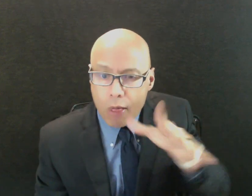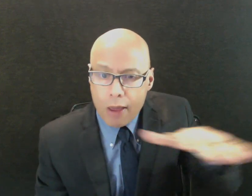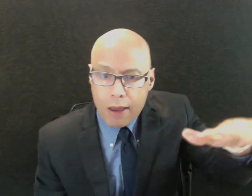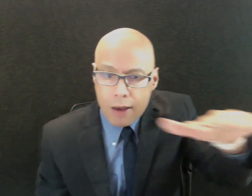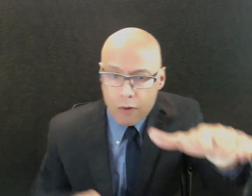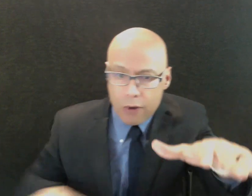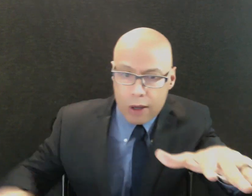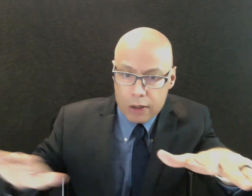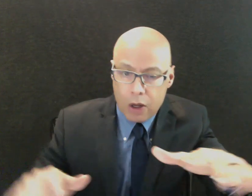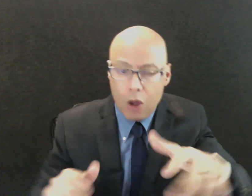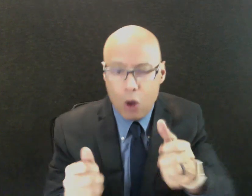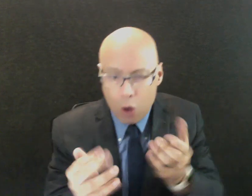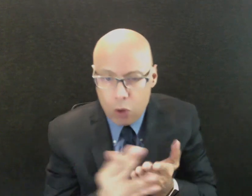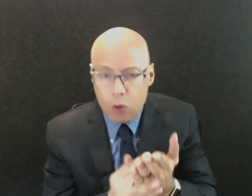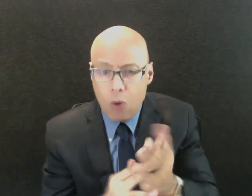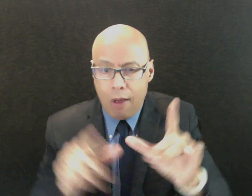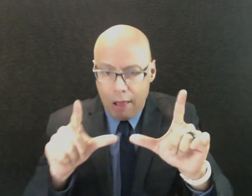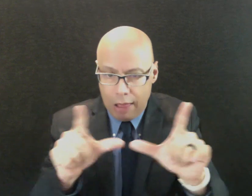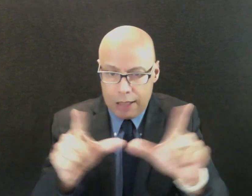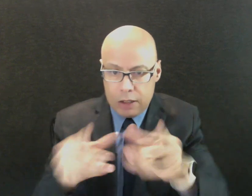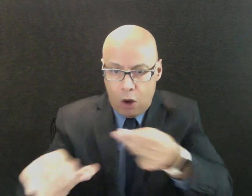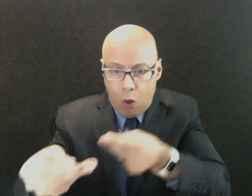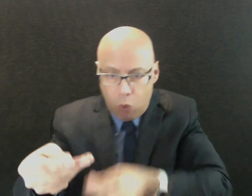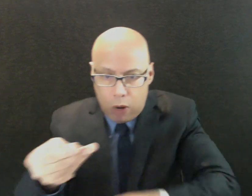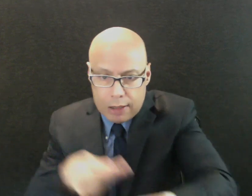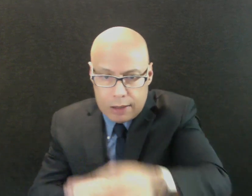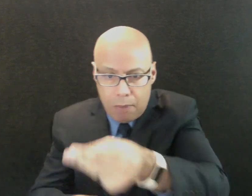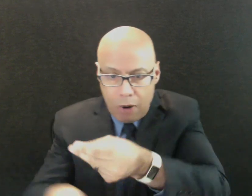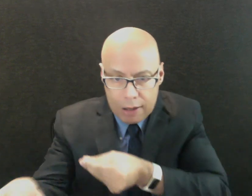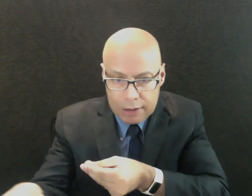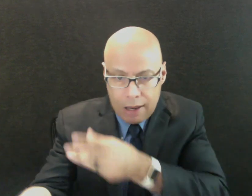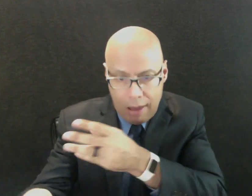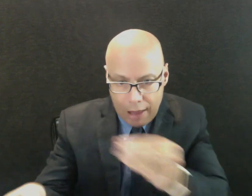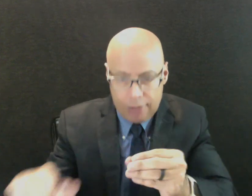licensed reciprocity and remote technology